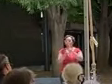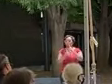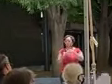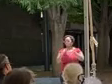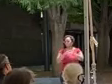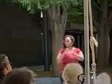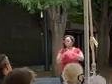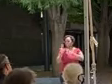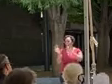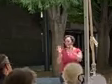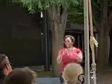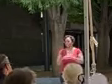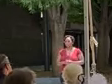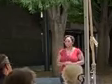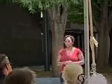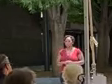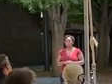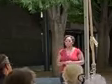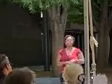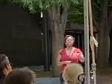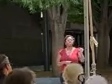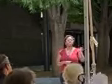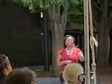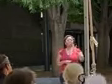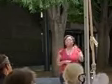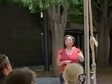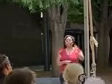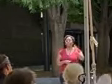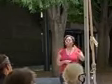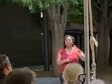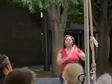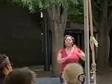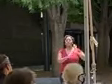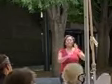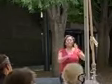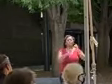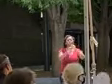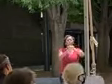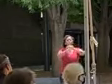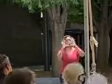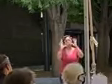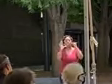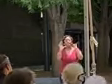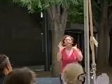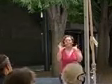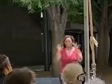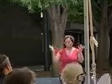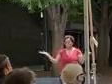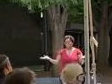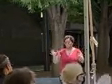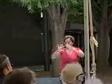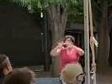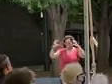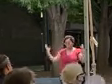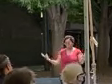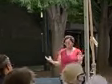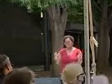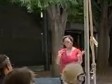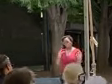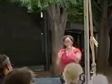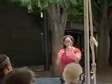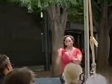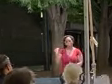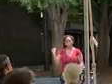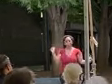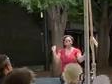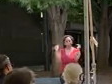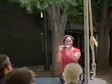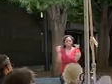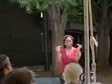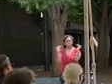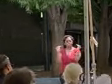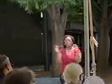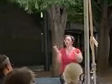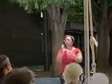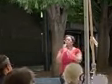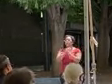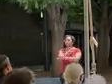One of Roosevelt's ambitions as president was to construct a more inclusive society which I think we can appreciate and to make a country in which no one is left out.